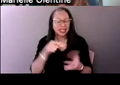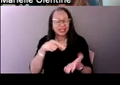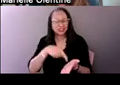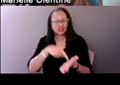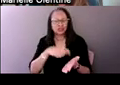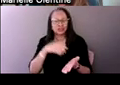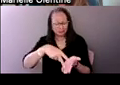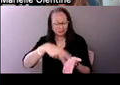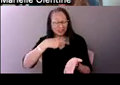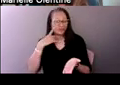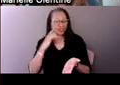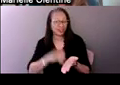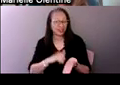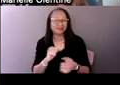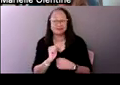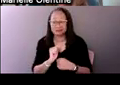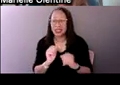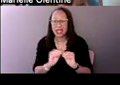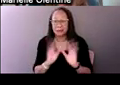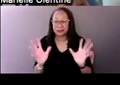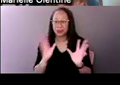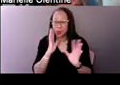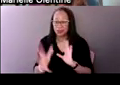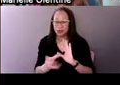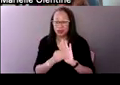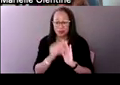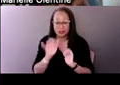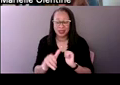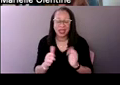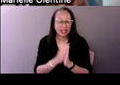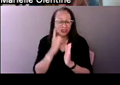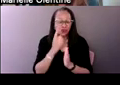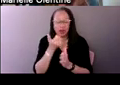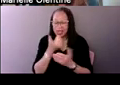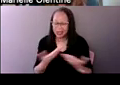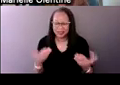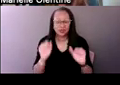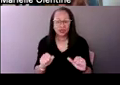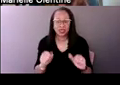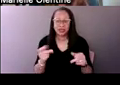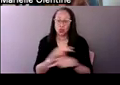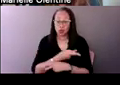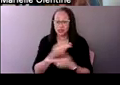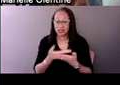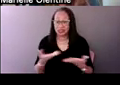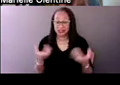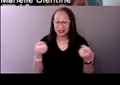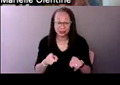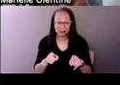affirm that it is absolutely okay to ask for what you want. And I would say for us, at least on the